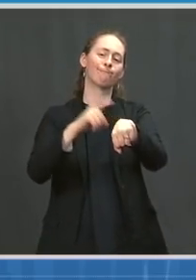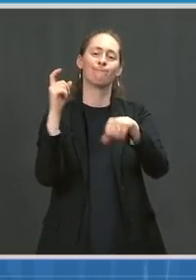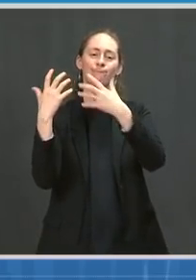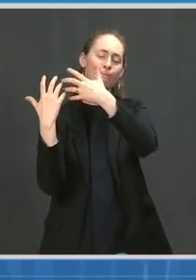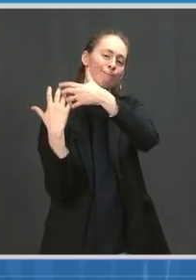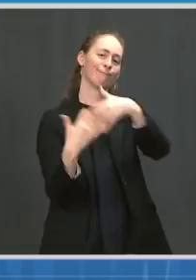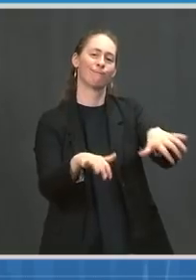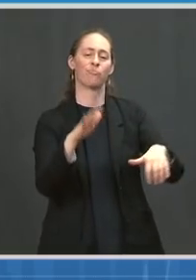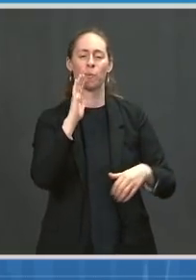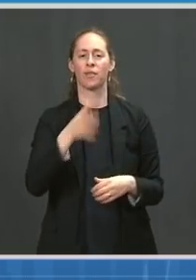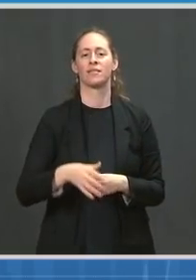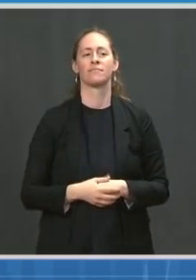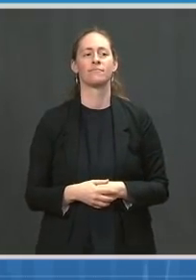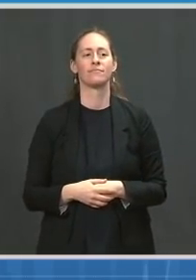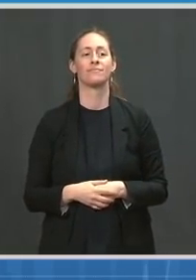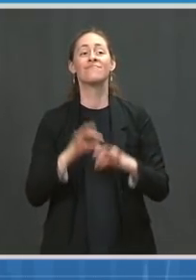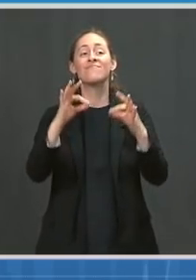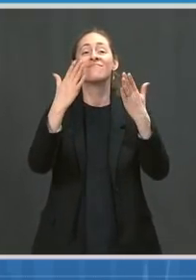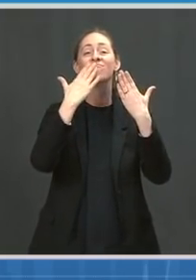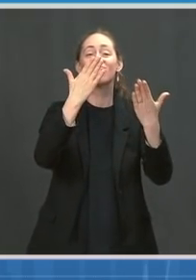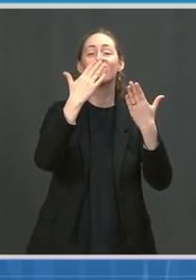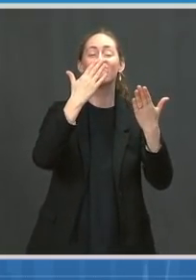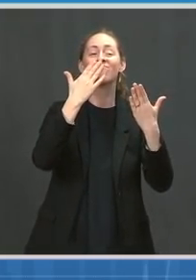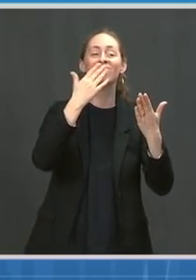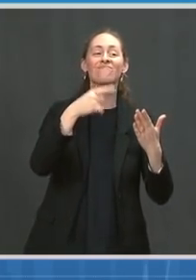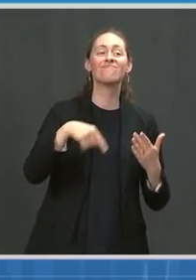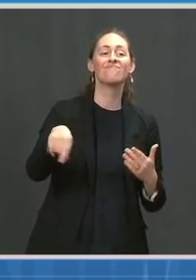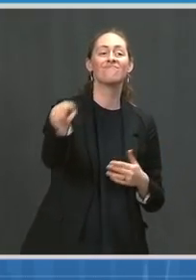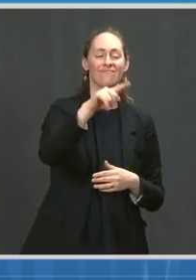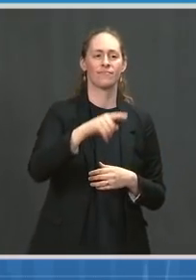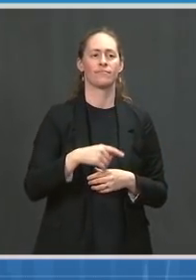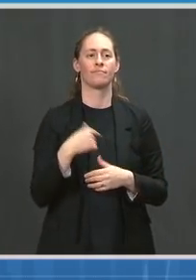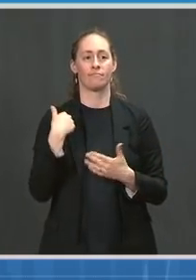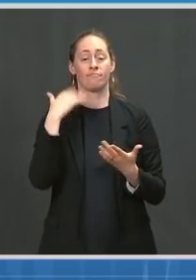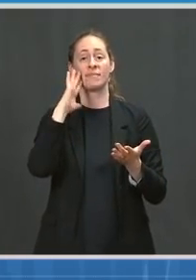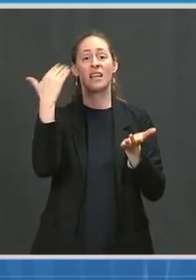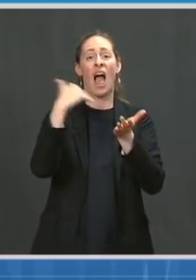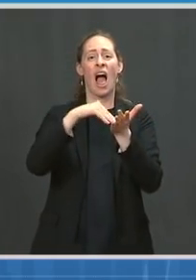Well, I want to thank everybody. Next briefing will be on Friday. Thank you.